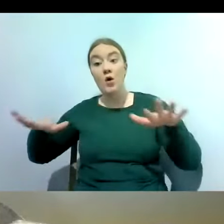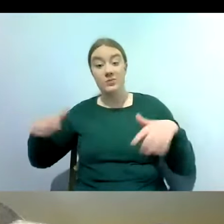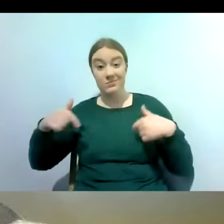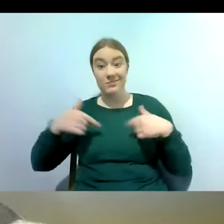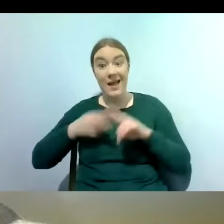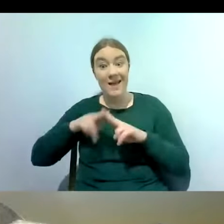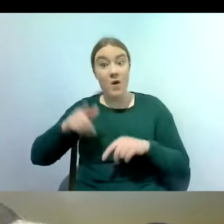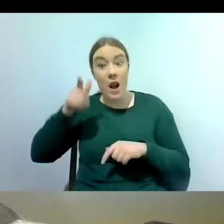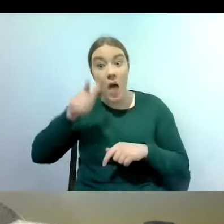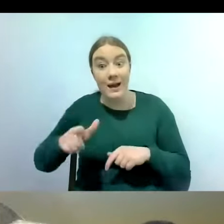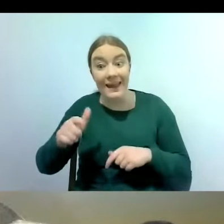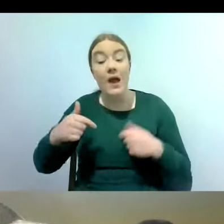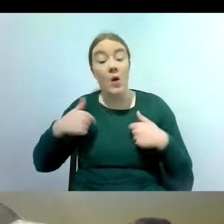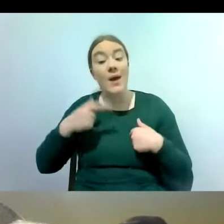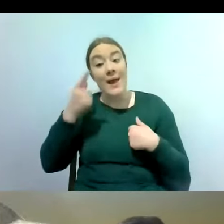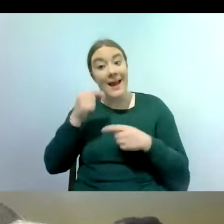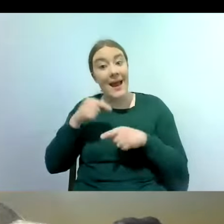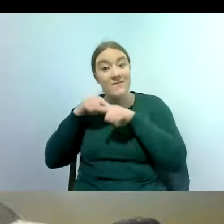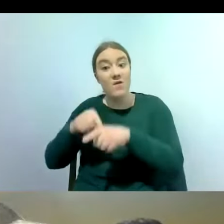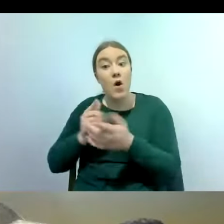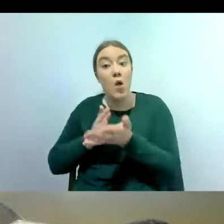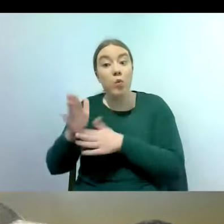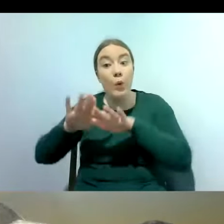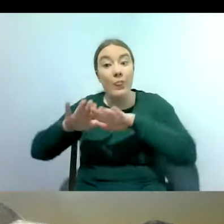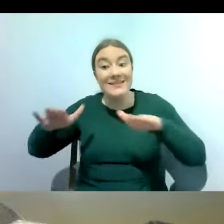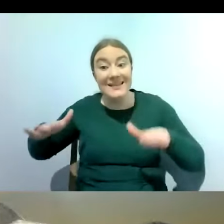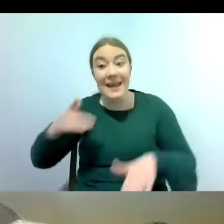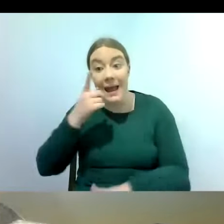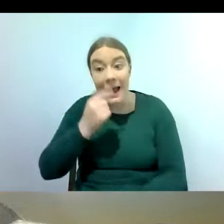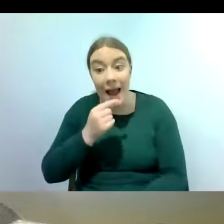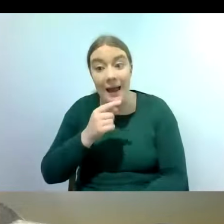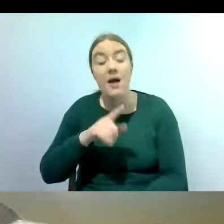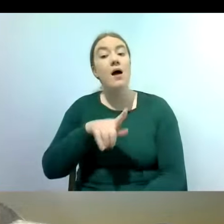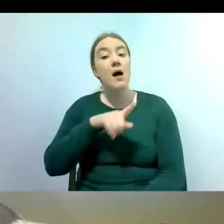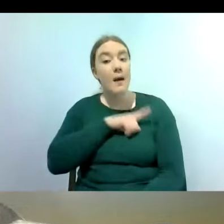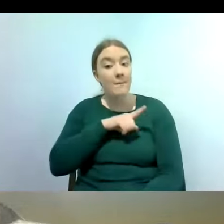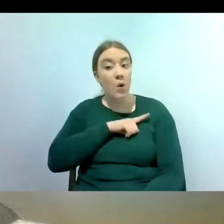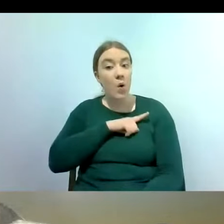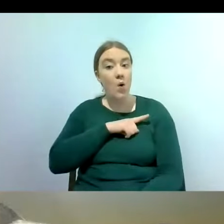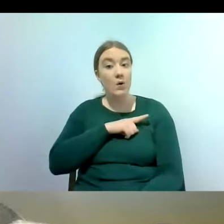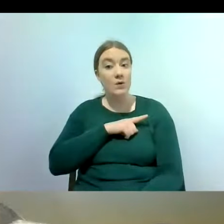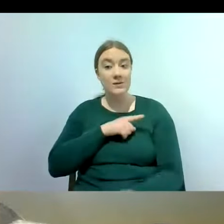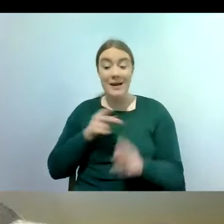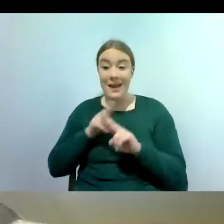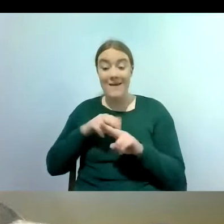sea because the beauty of this technology that we're using is that um if our fish are picked